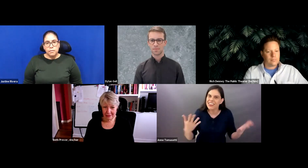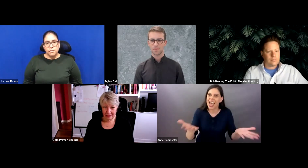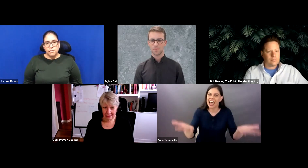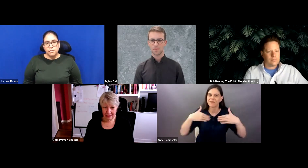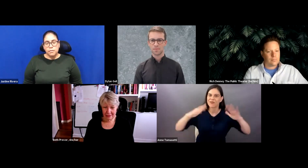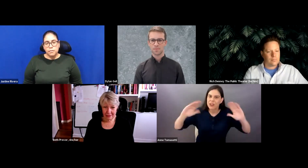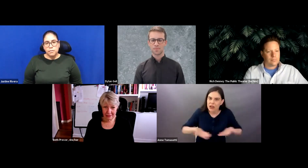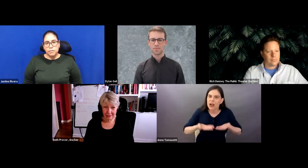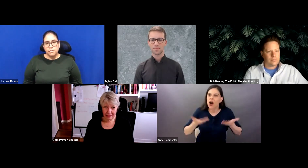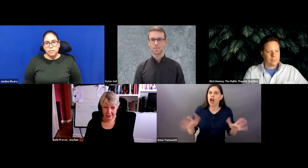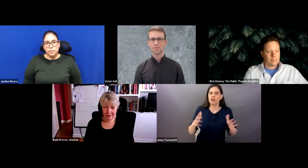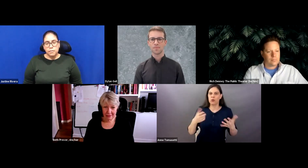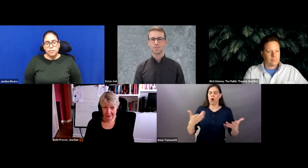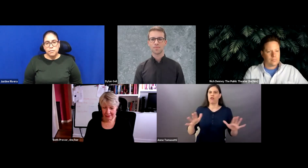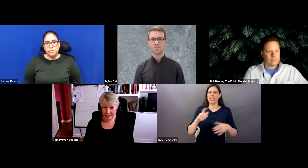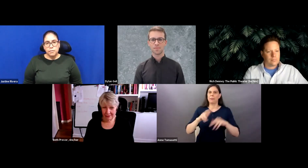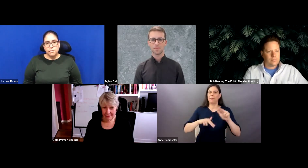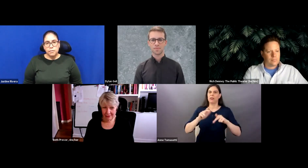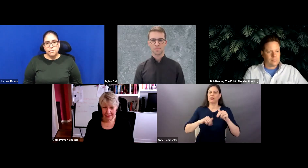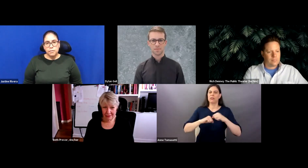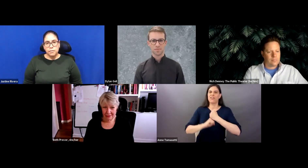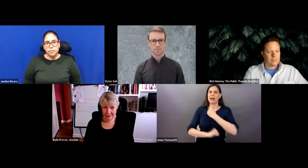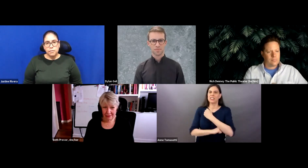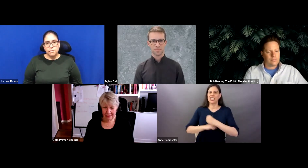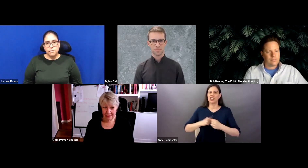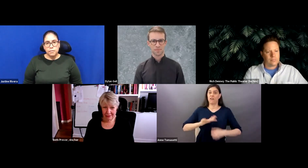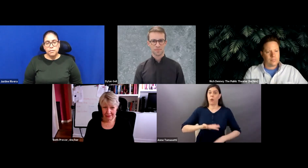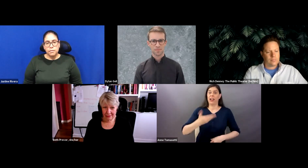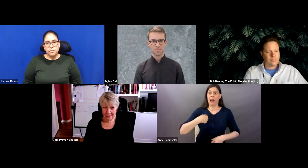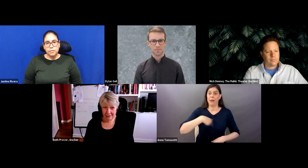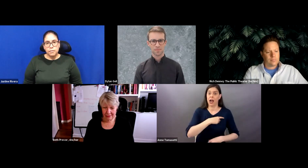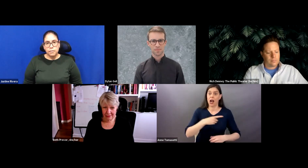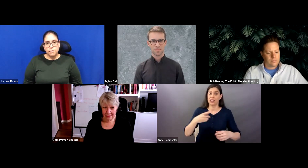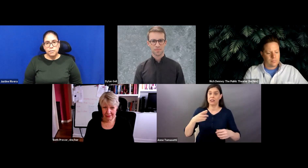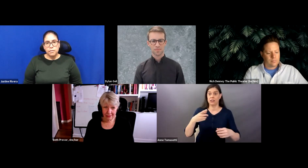The Public Theater opened it up and allowed us to bring in the deaf interpreters, I thought that was great to build a